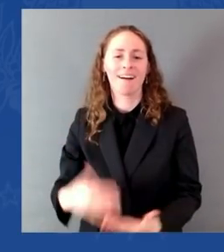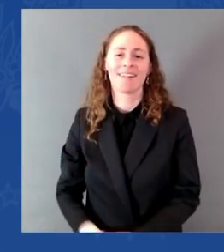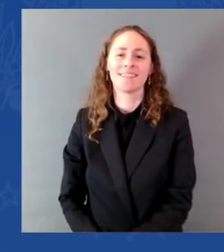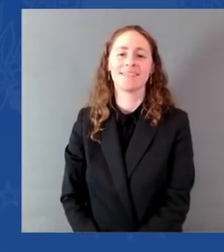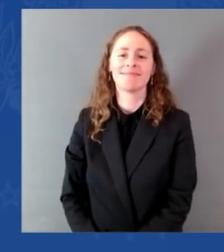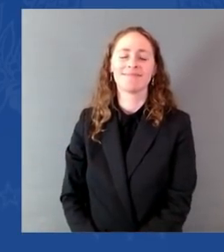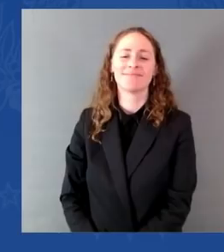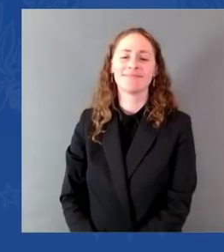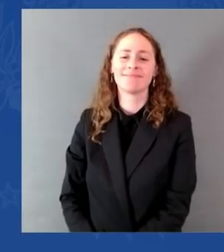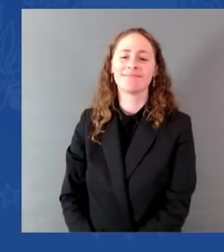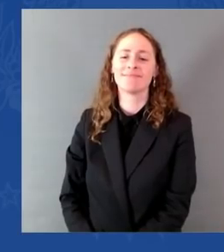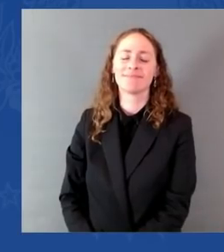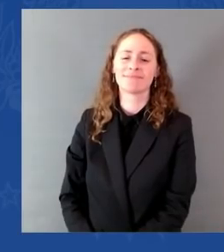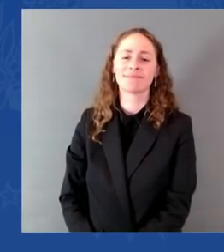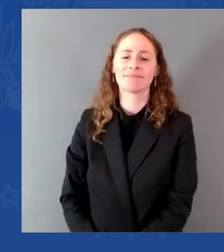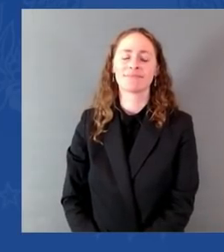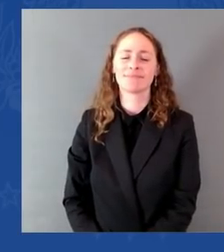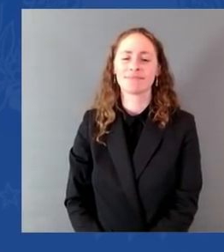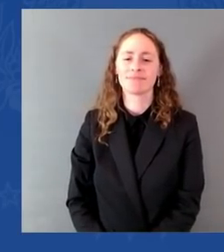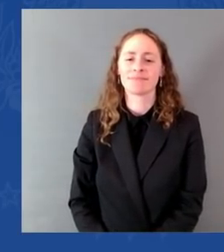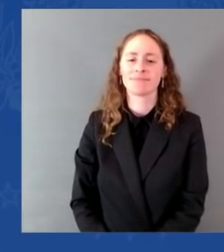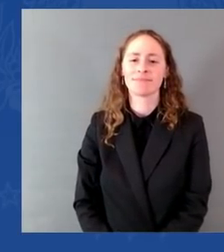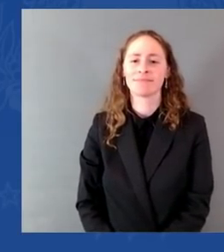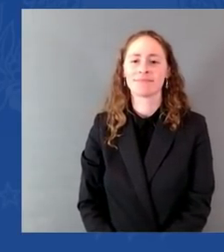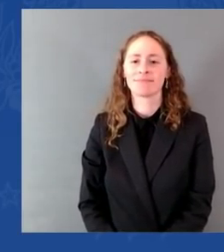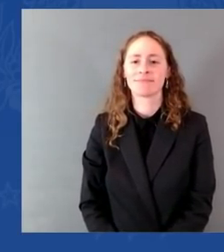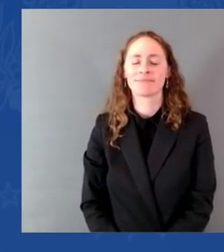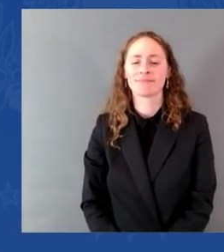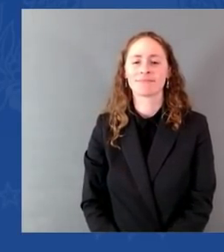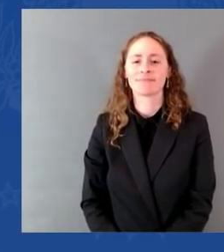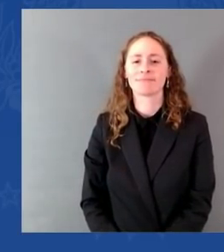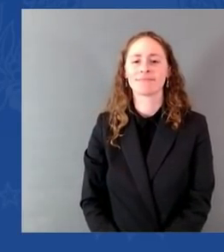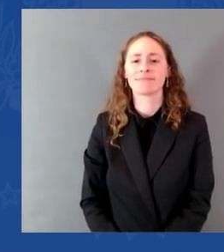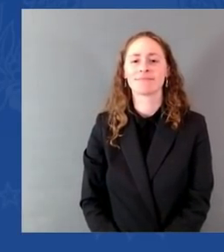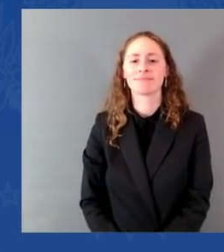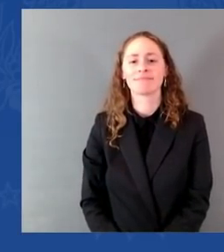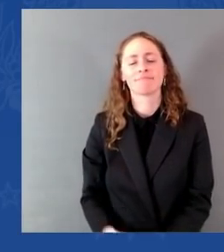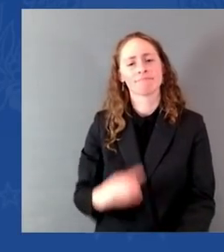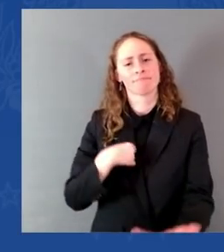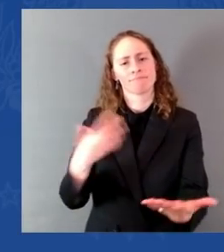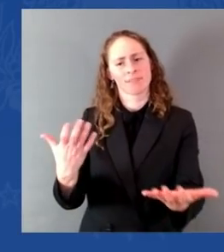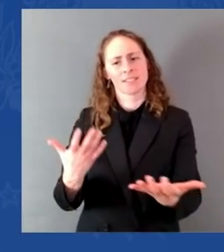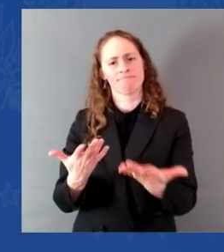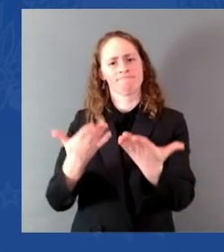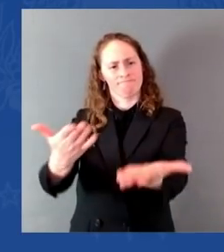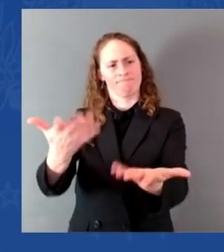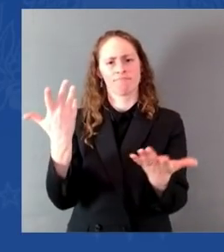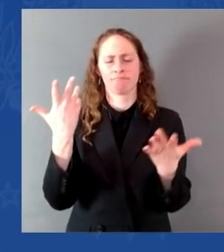have to pay every month by asking corporations and the wealthiest Americans to pay their fair share for a change.